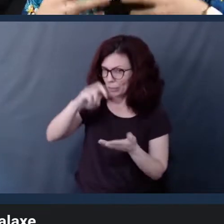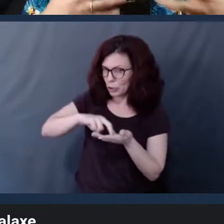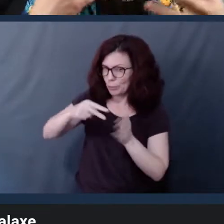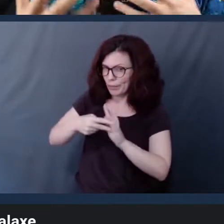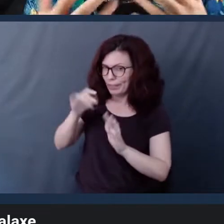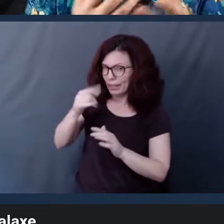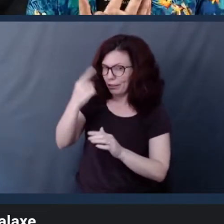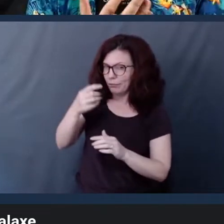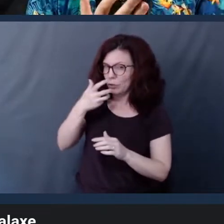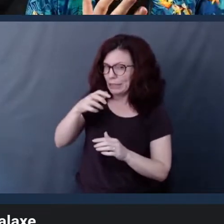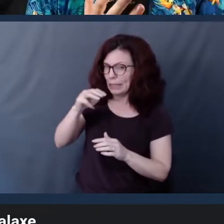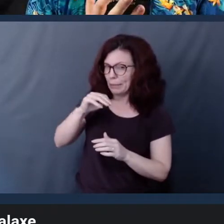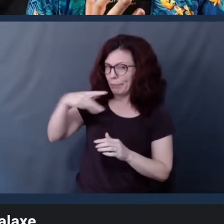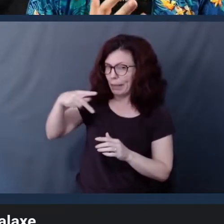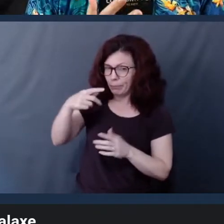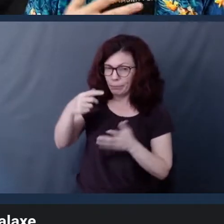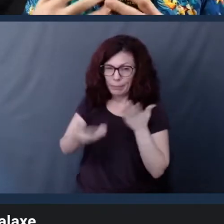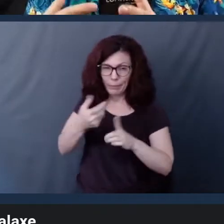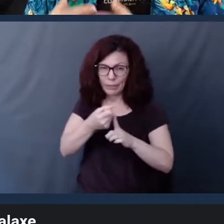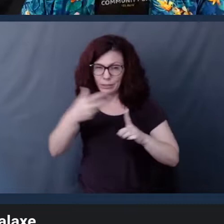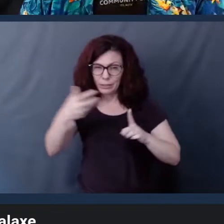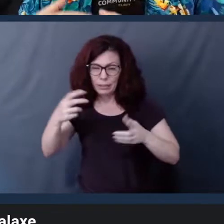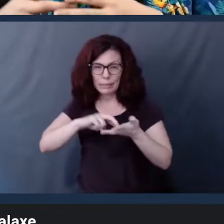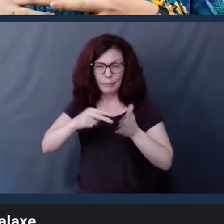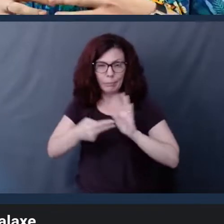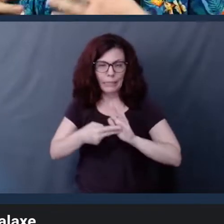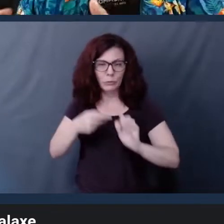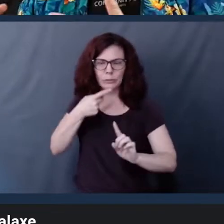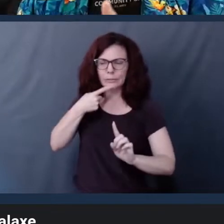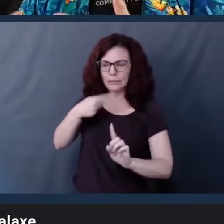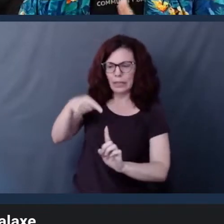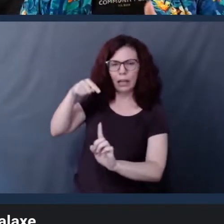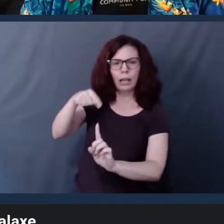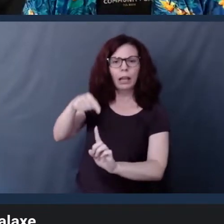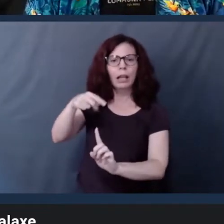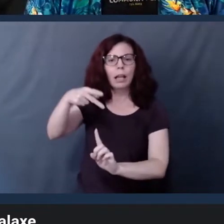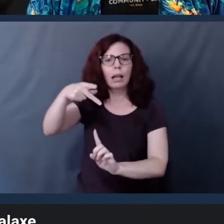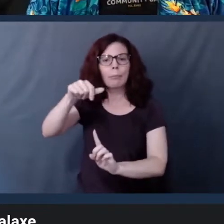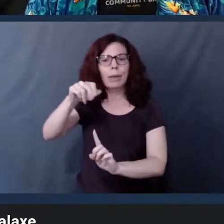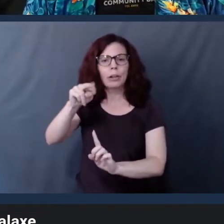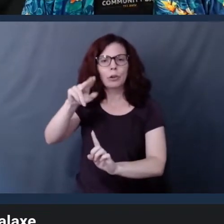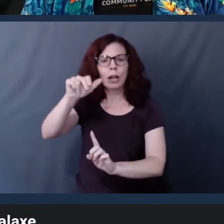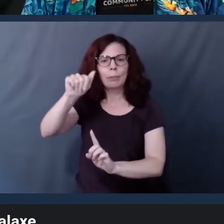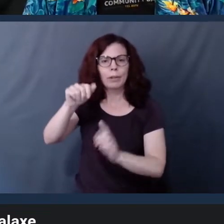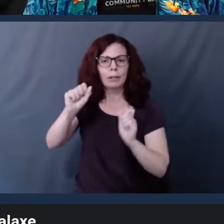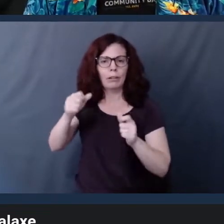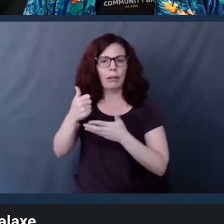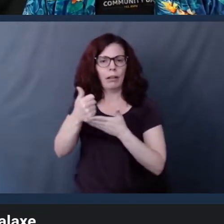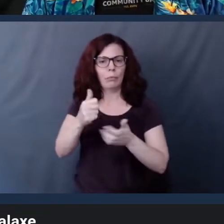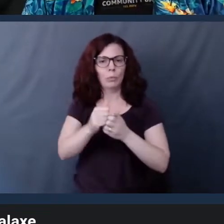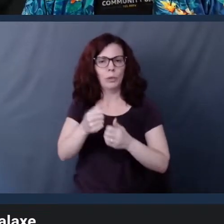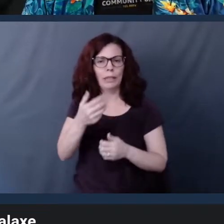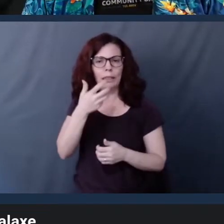Maybe you can explain what heat mapping means when you say that Panorama can help with heat mapping. Yeah, that's great question,